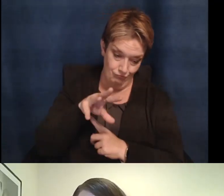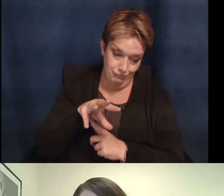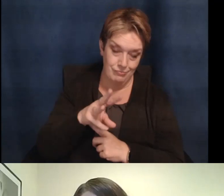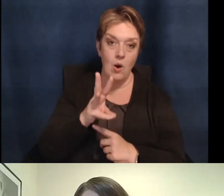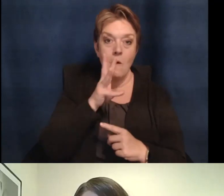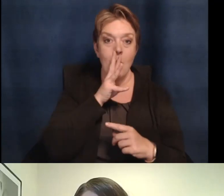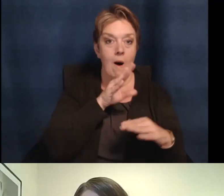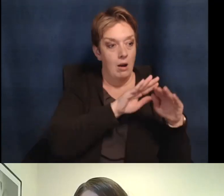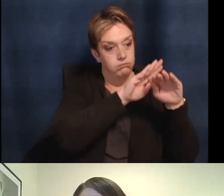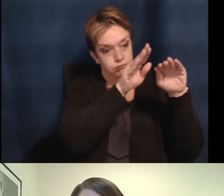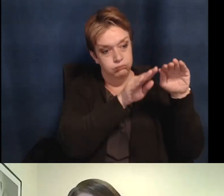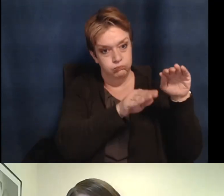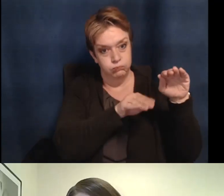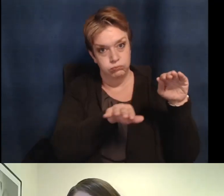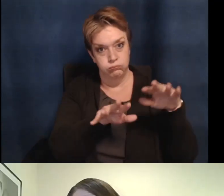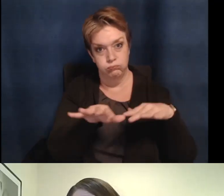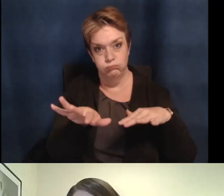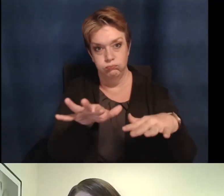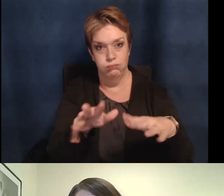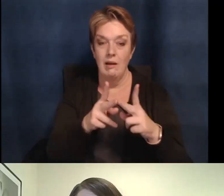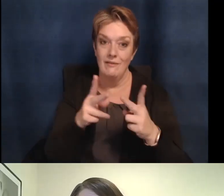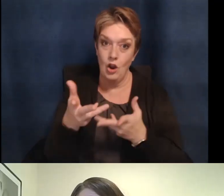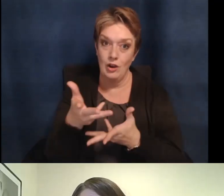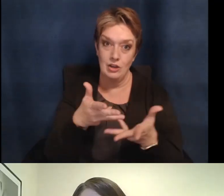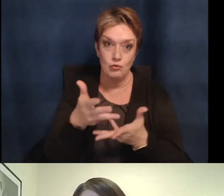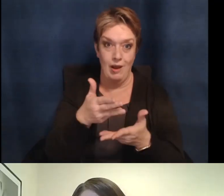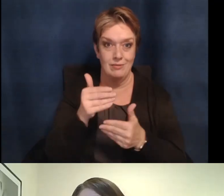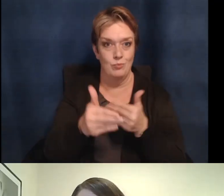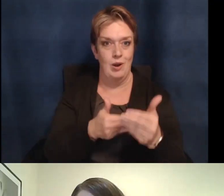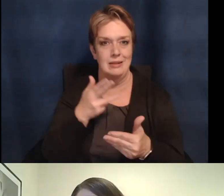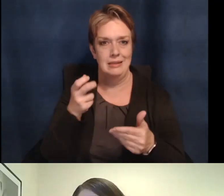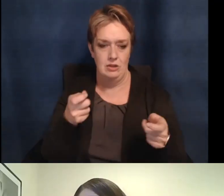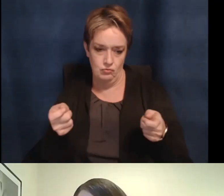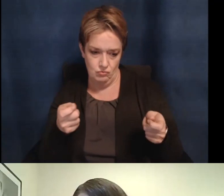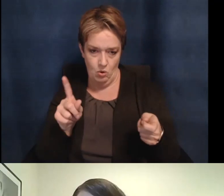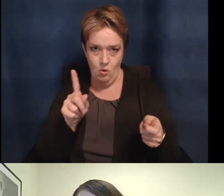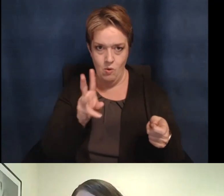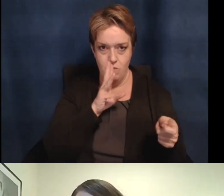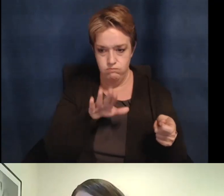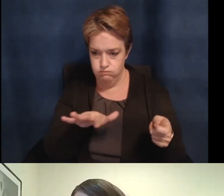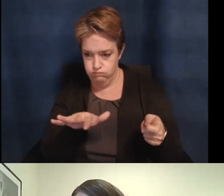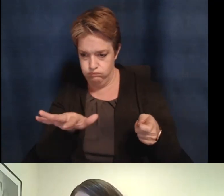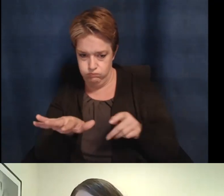It's actually a very interactive process because he controls where the water moves throughout the property.